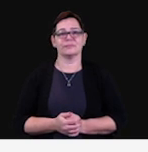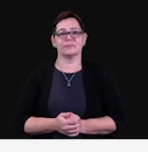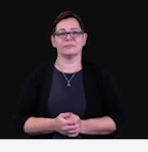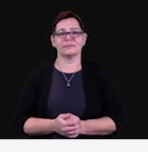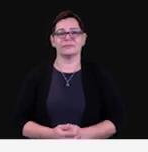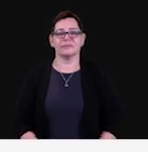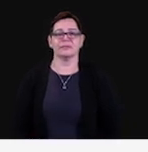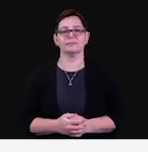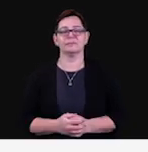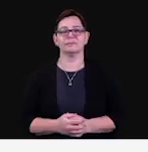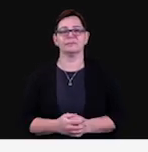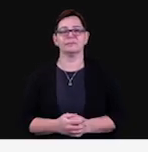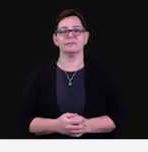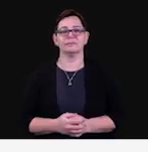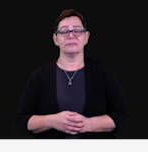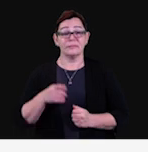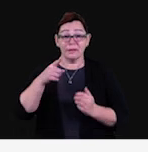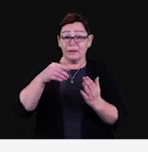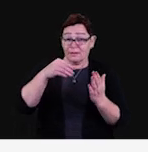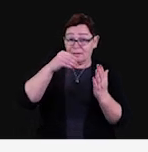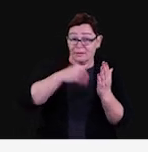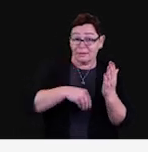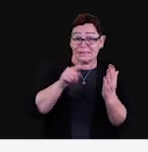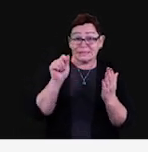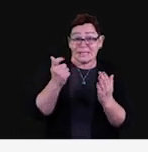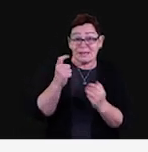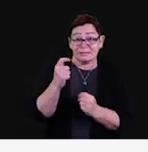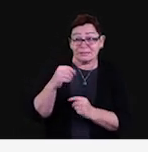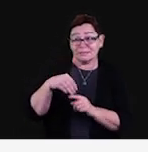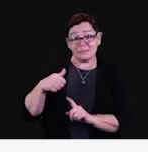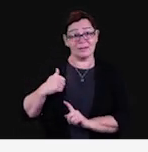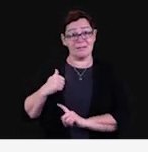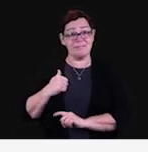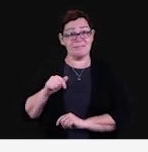To do your taxes in Canada, you need to understand your total income.